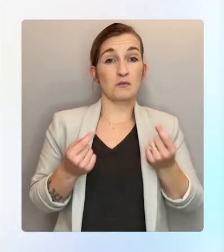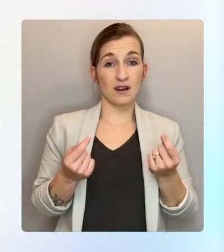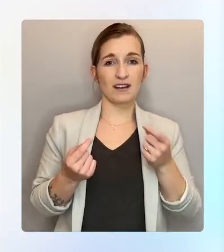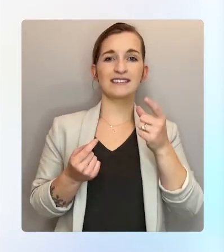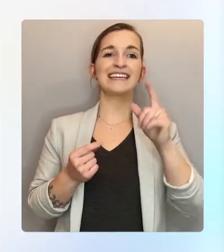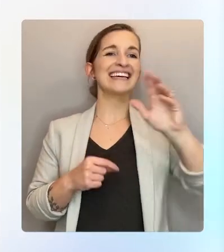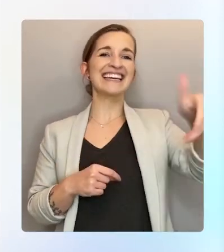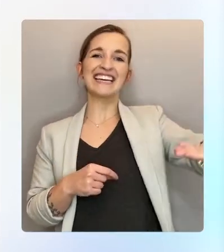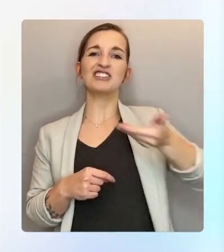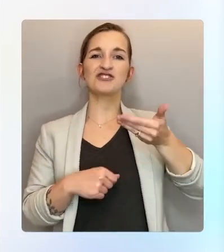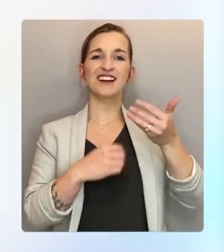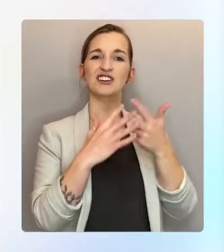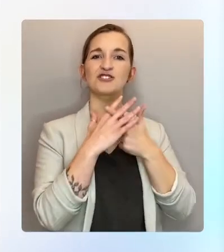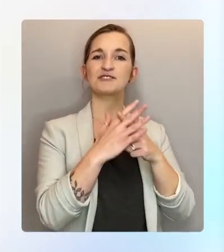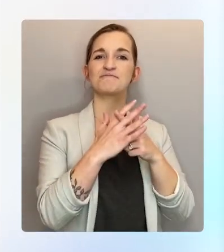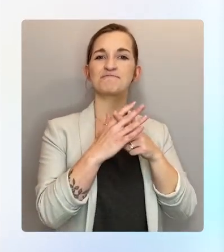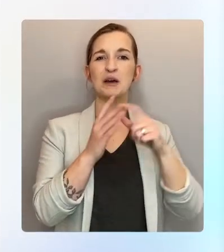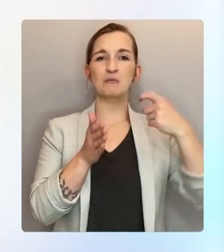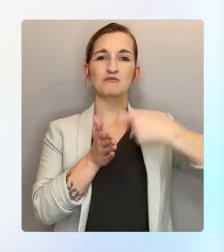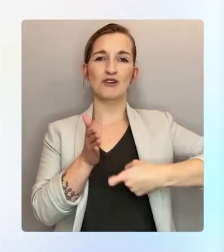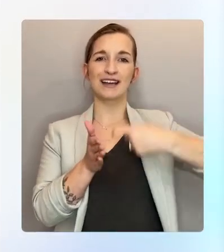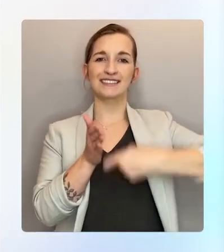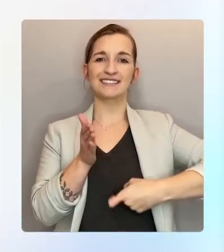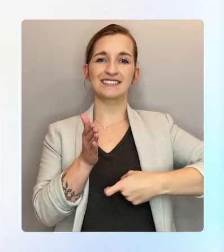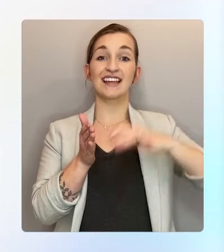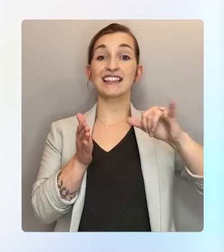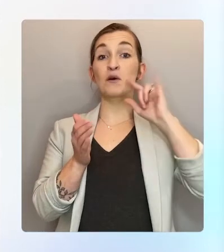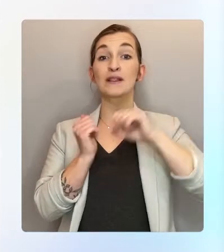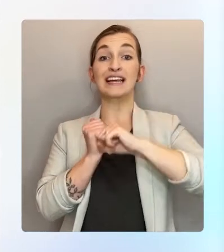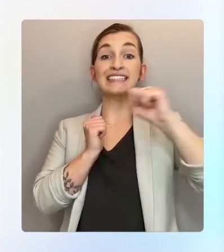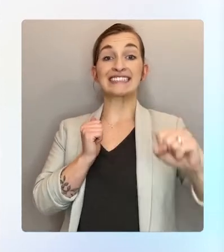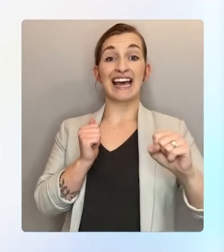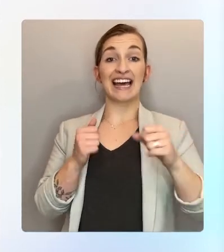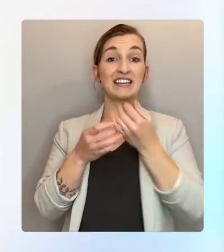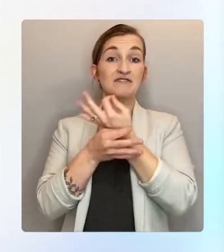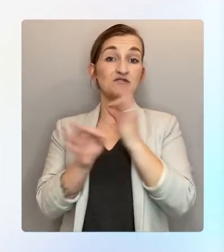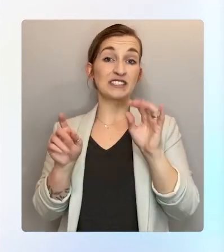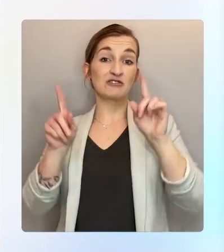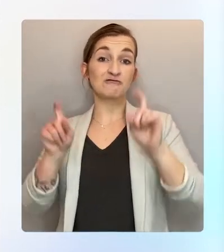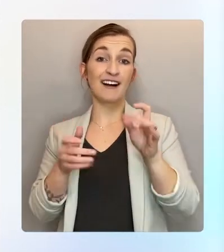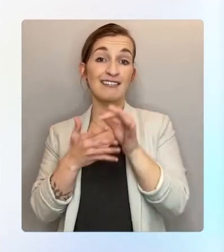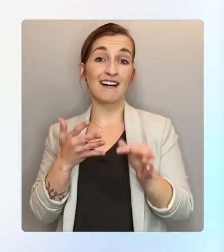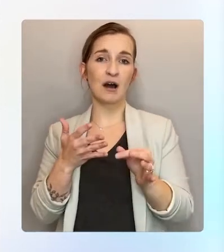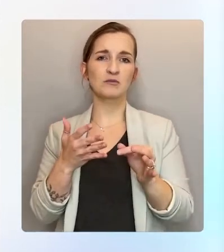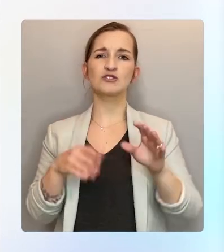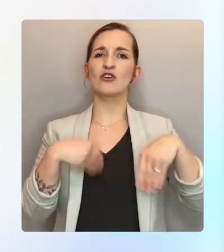Introductory pricing will extend the free trial options and offer you more flexibility